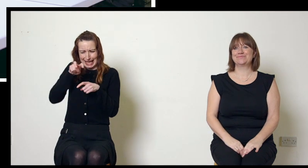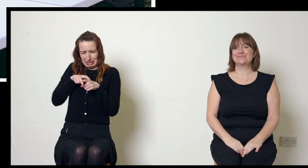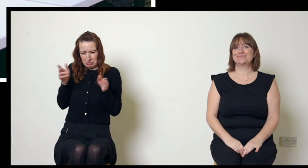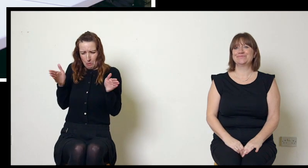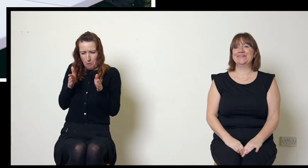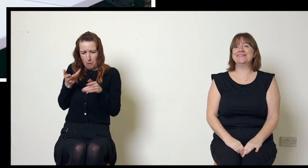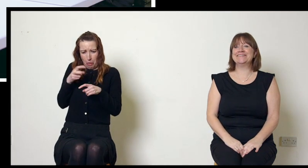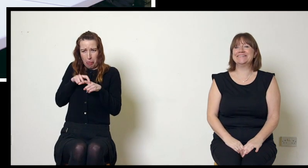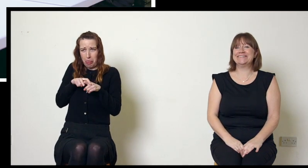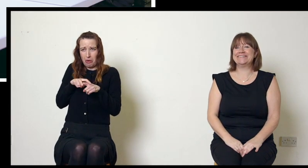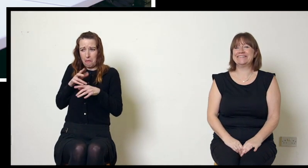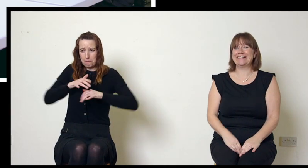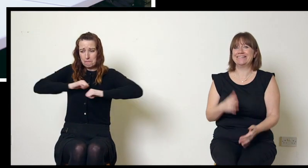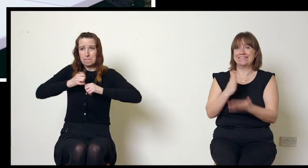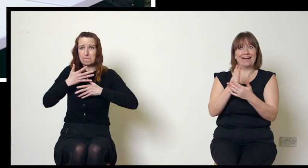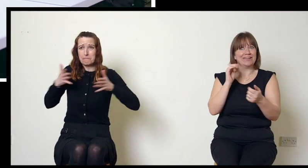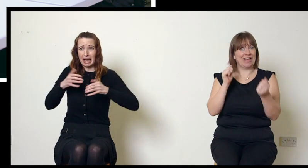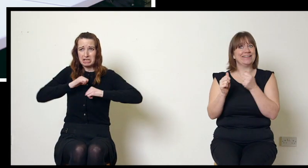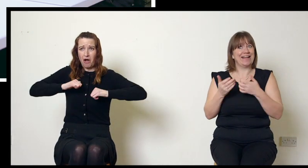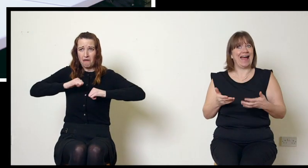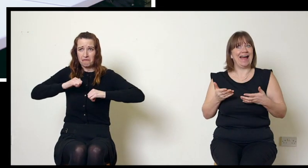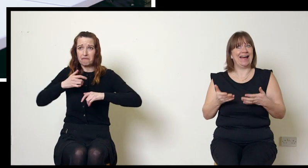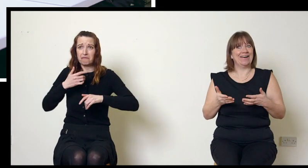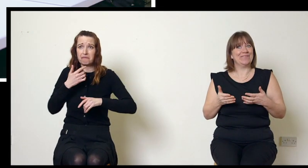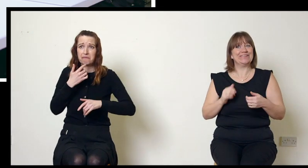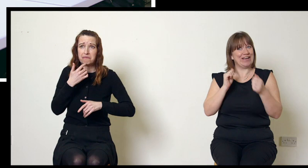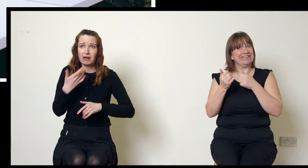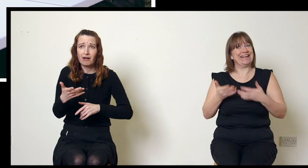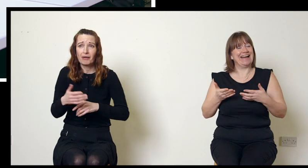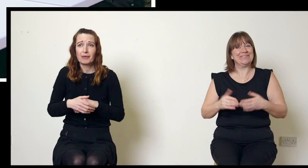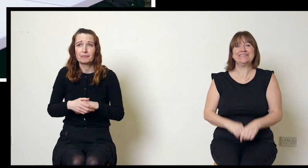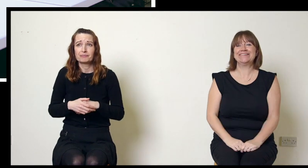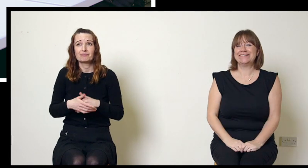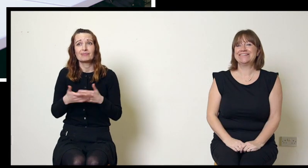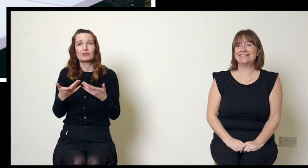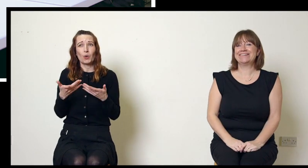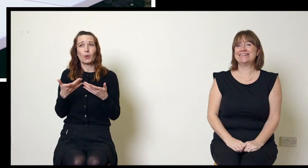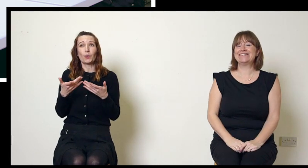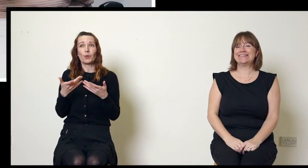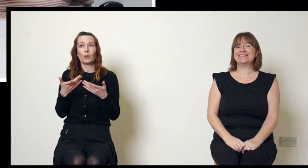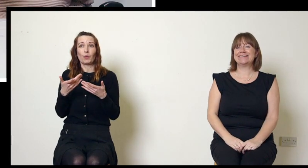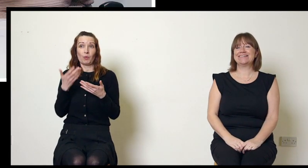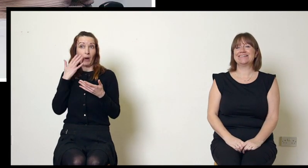Have you noticed that they’ve changed them? *crosstalk* Like, directly after our kind of thing